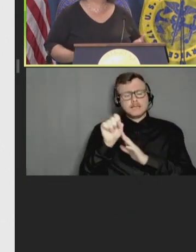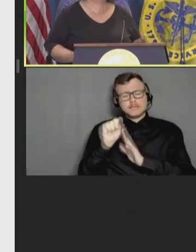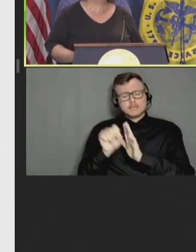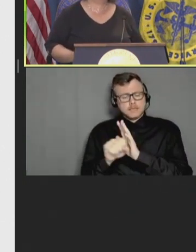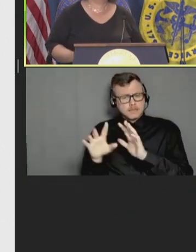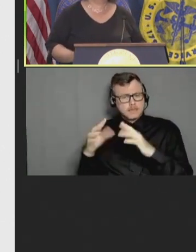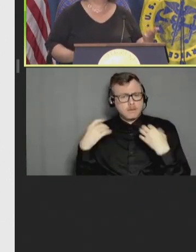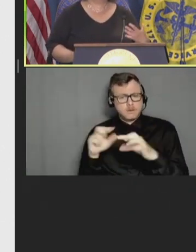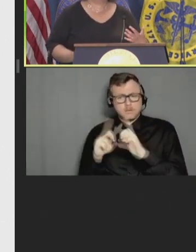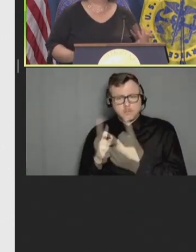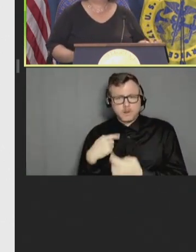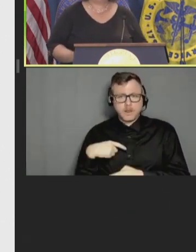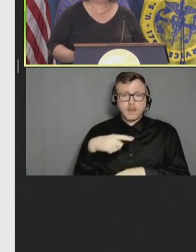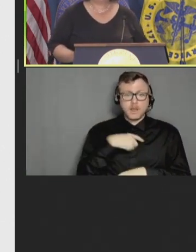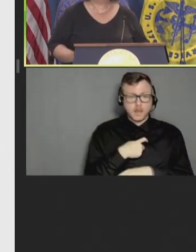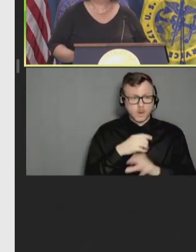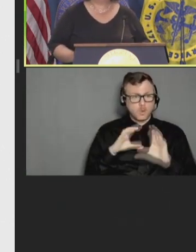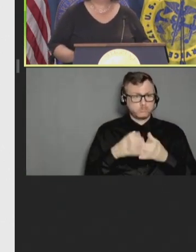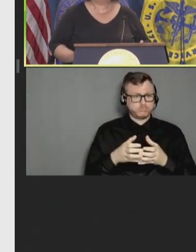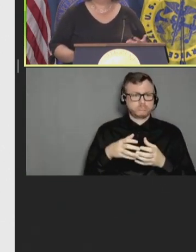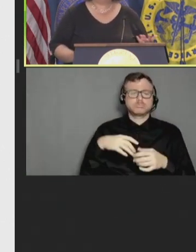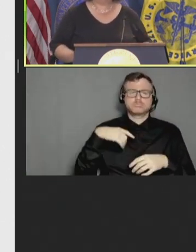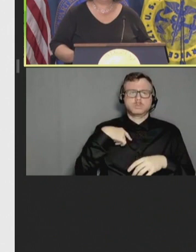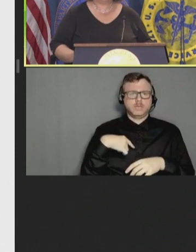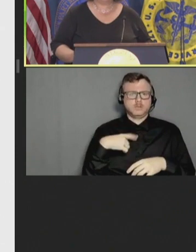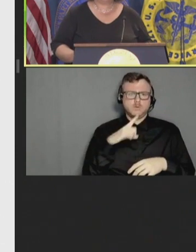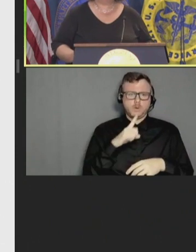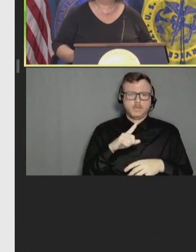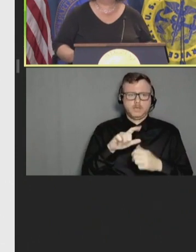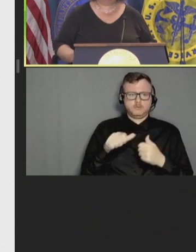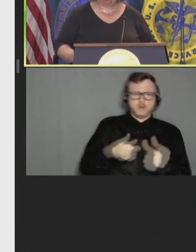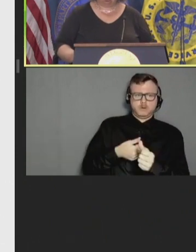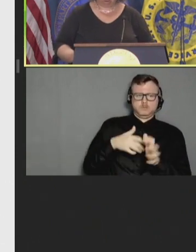time working against these bills, kind of behind the scenes to make sure that they don't advance.